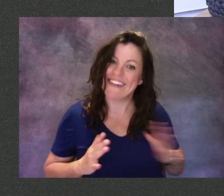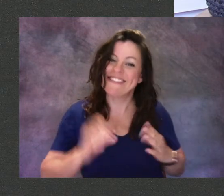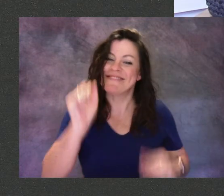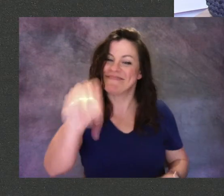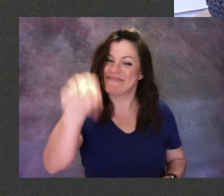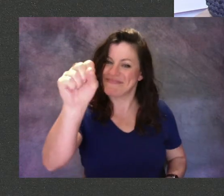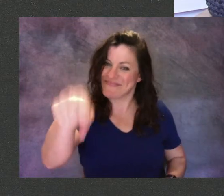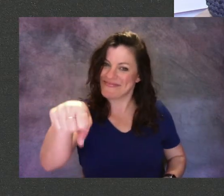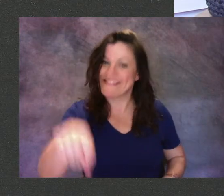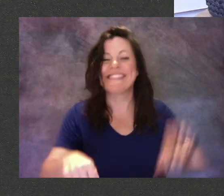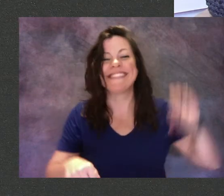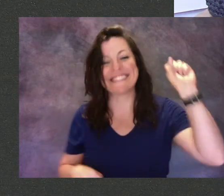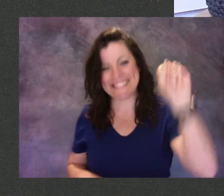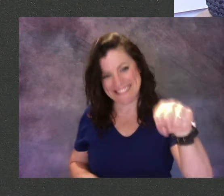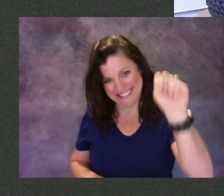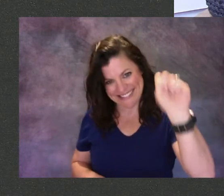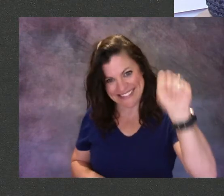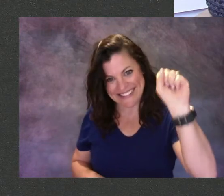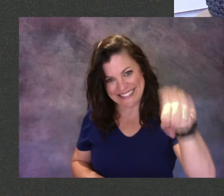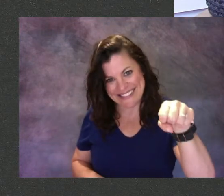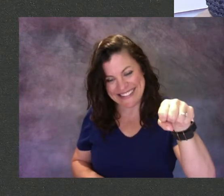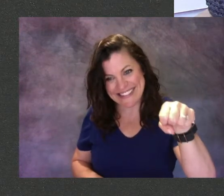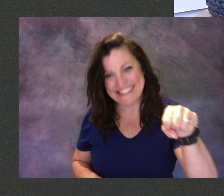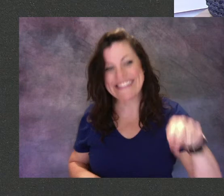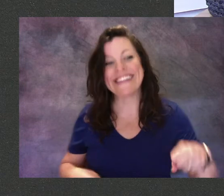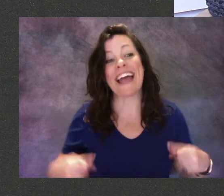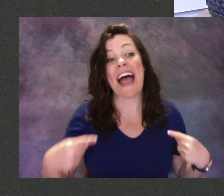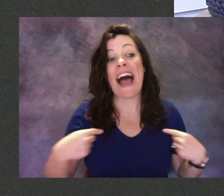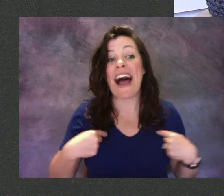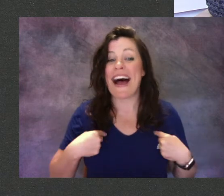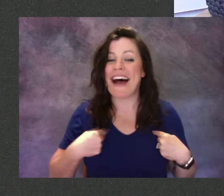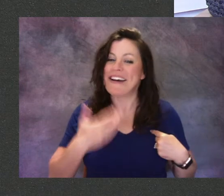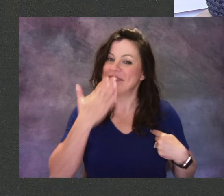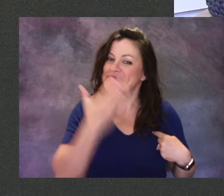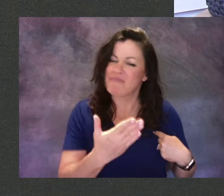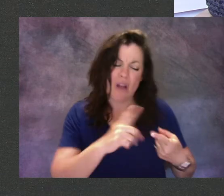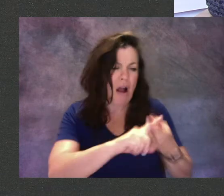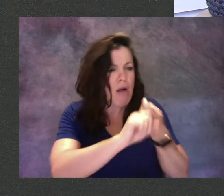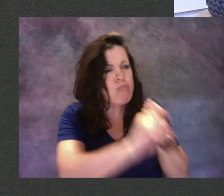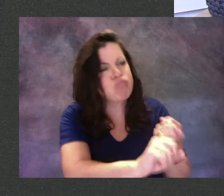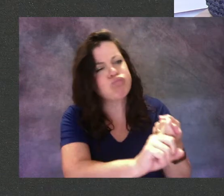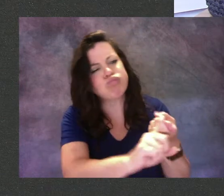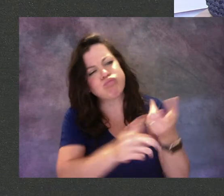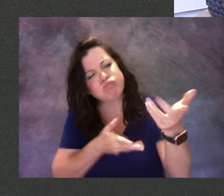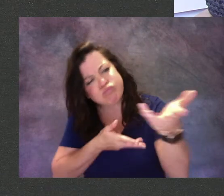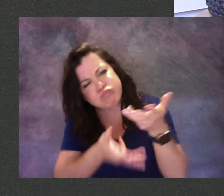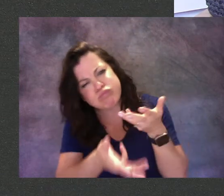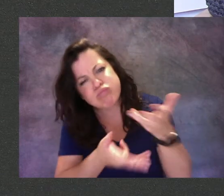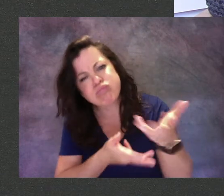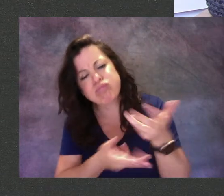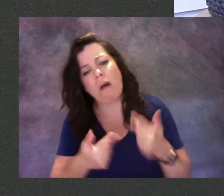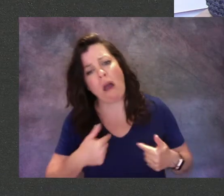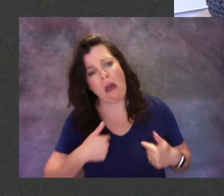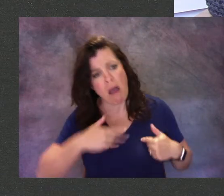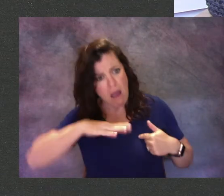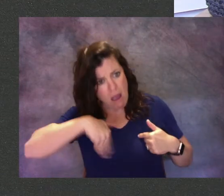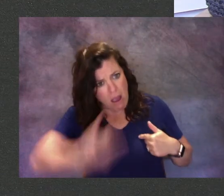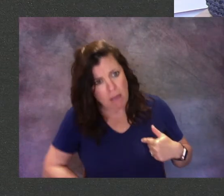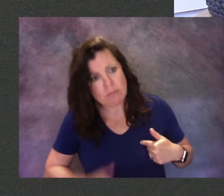Yes I do. Yes I do I'm a good friend, I use my words when I'm upset